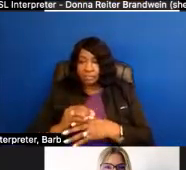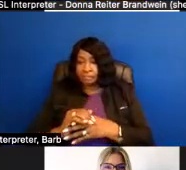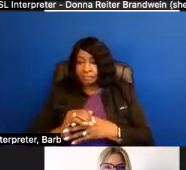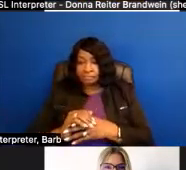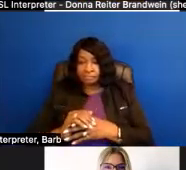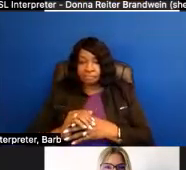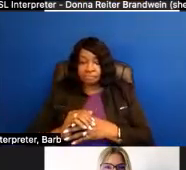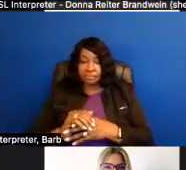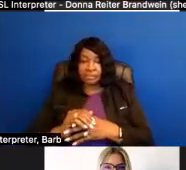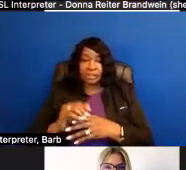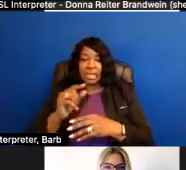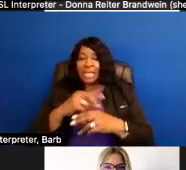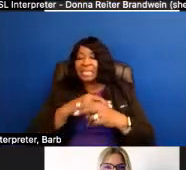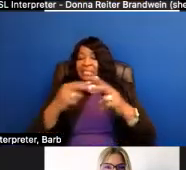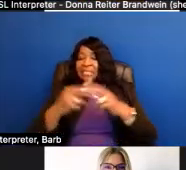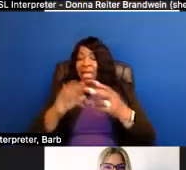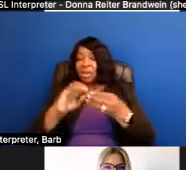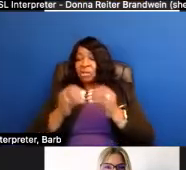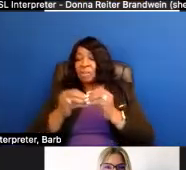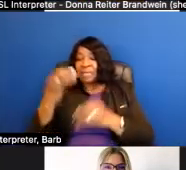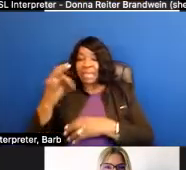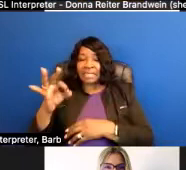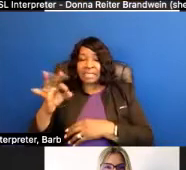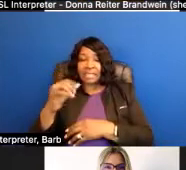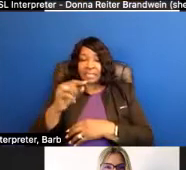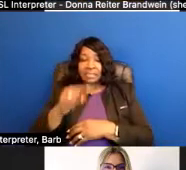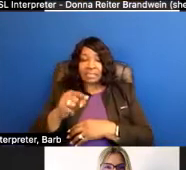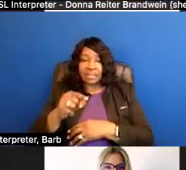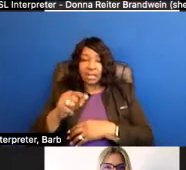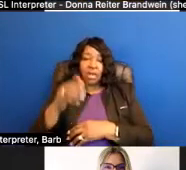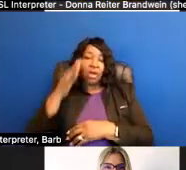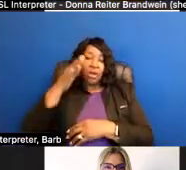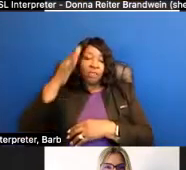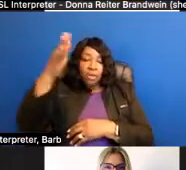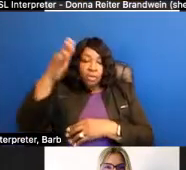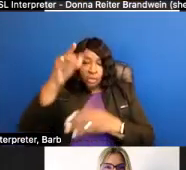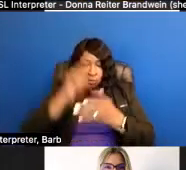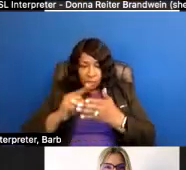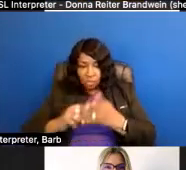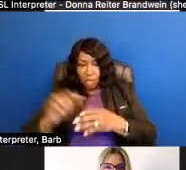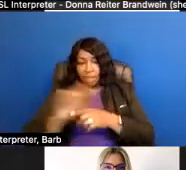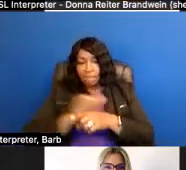So slide 19, future research practice and invitation for involvement.